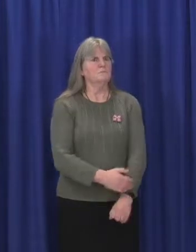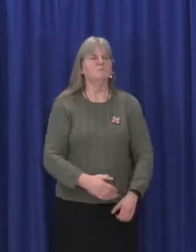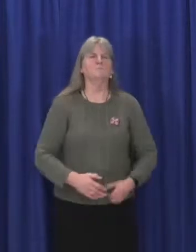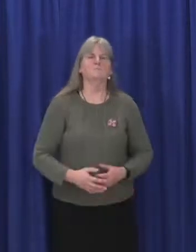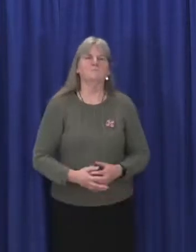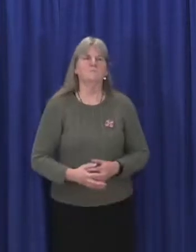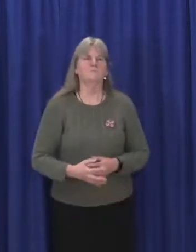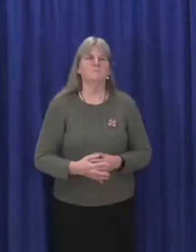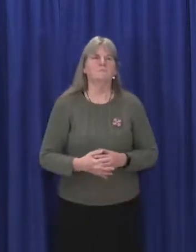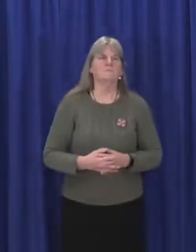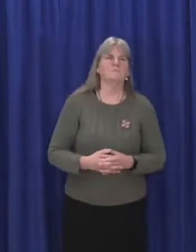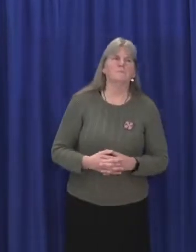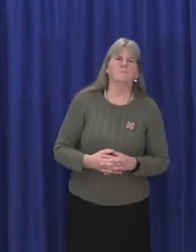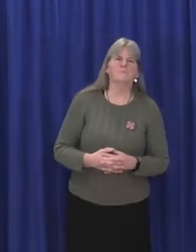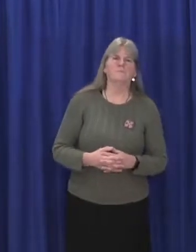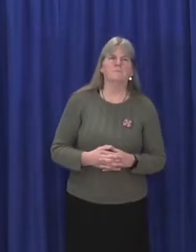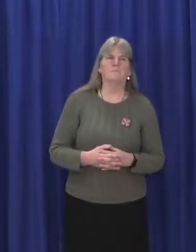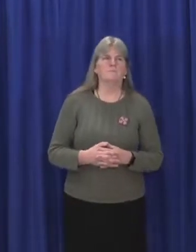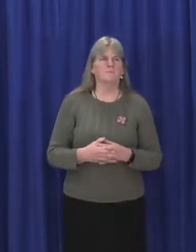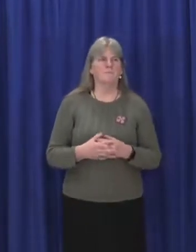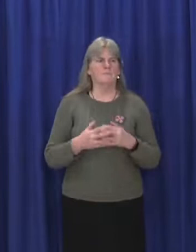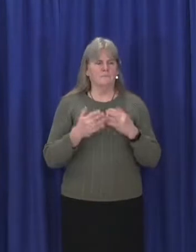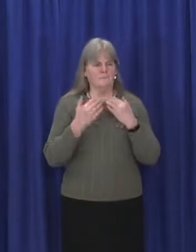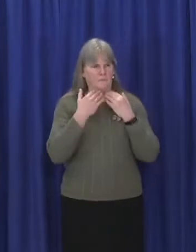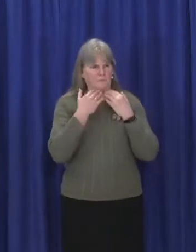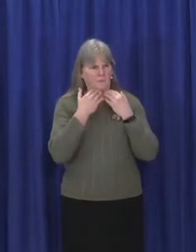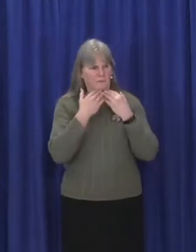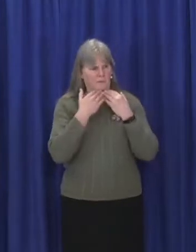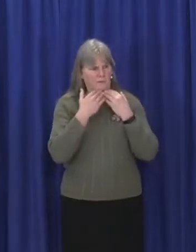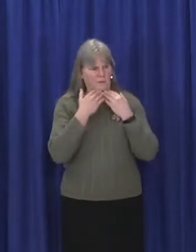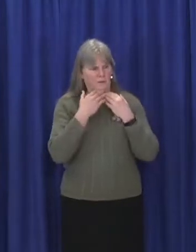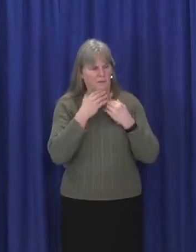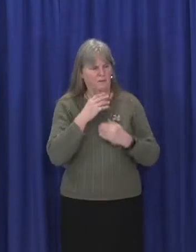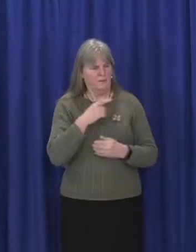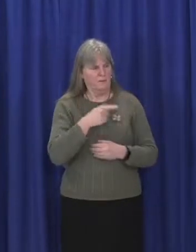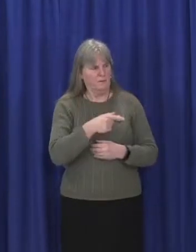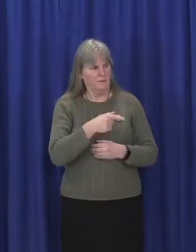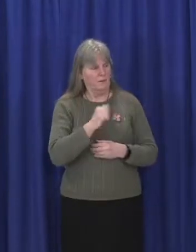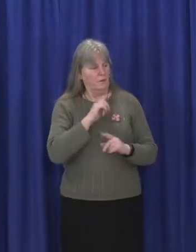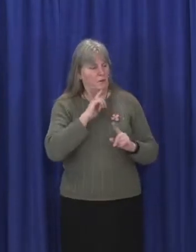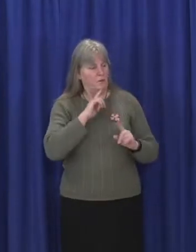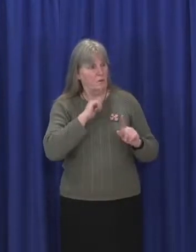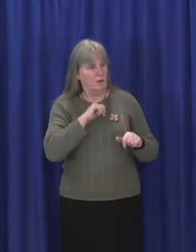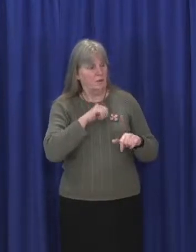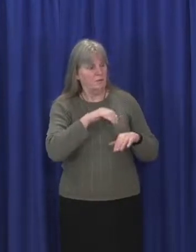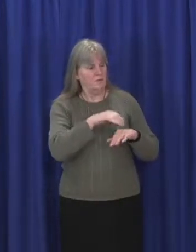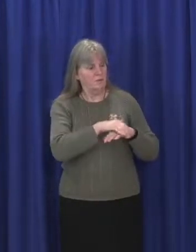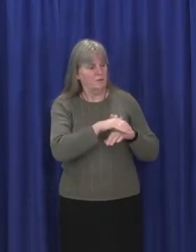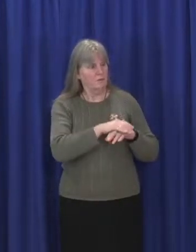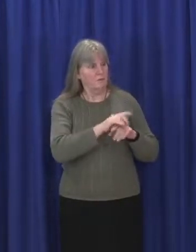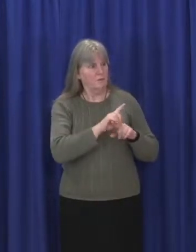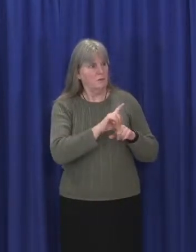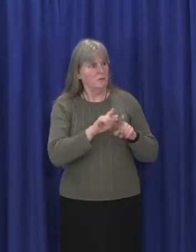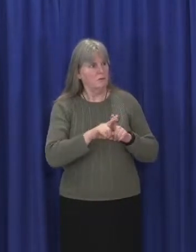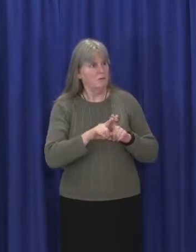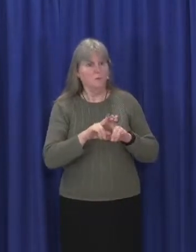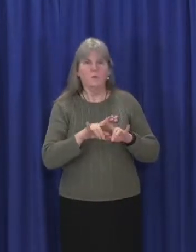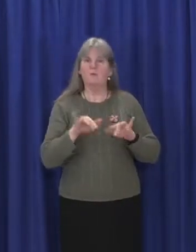Renée: Thank you. Dr. Elliott, could I have you briefly respond en anglais? The question and the answer? It was the same though.